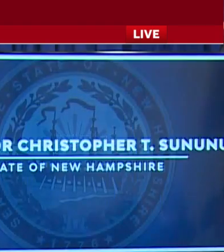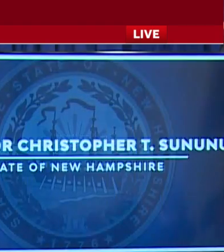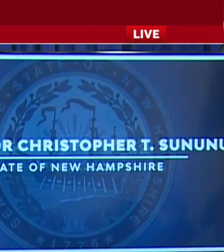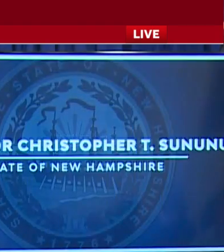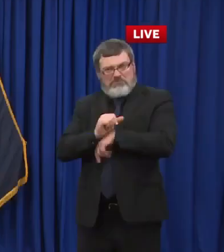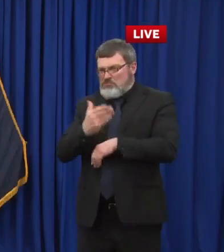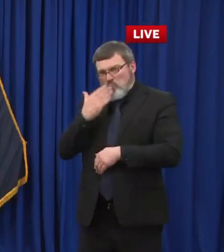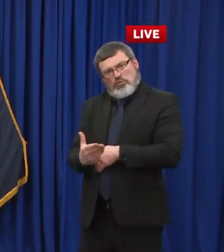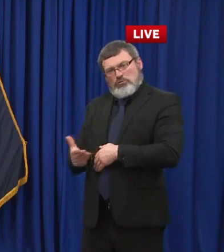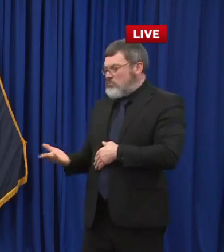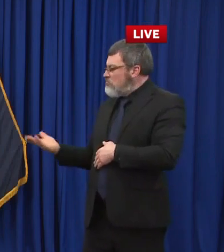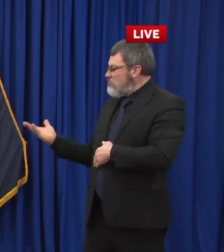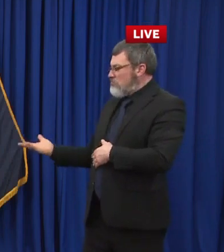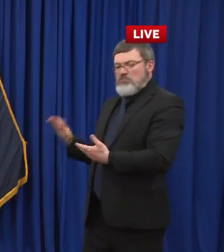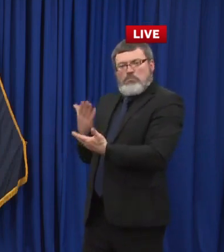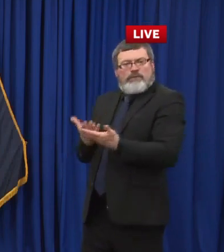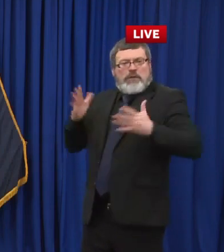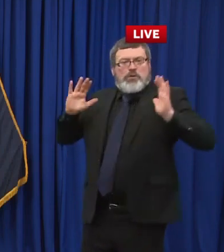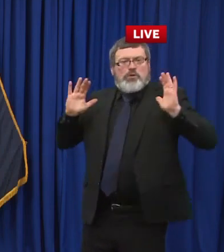CLOSER CONTACT.